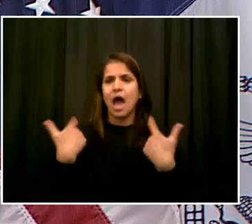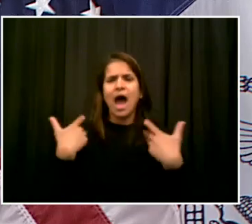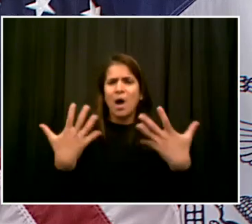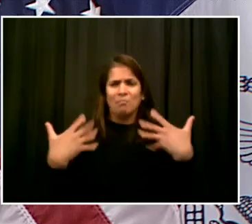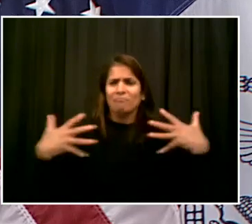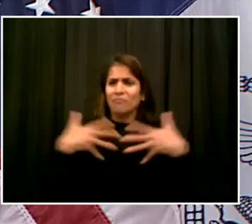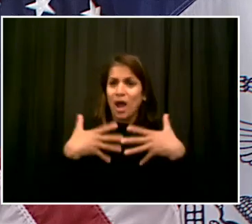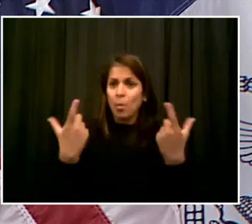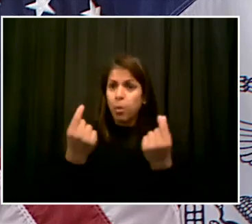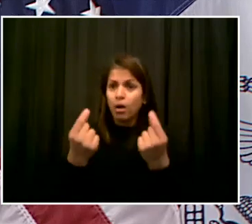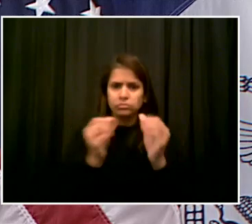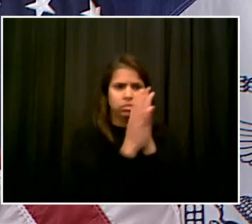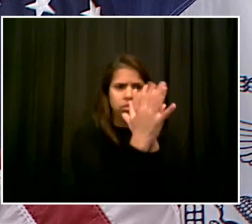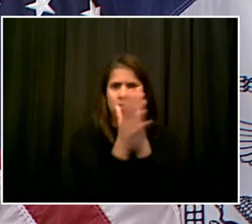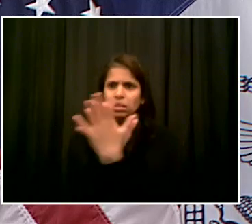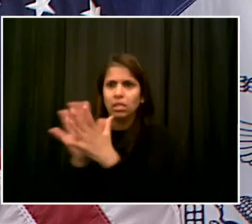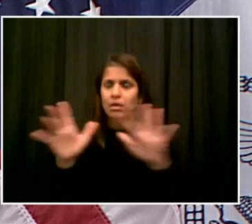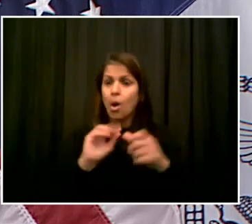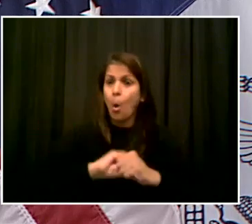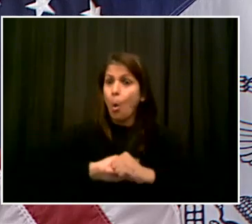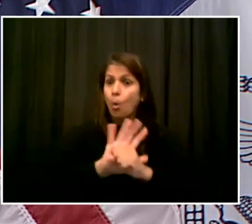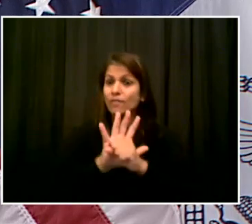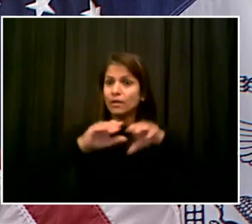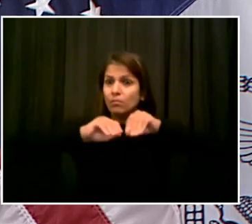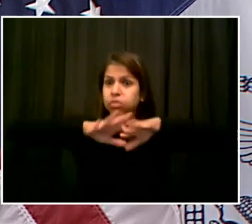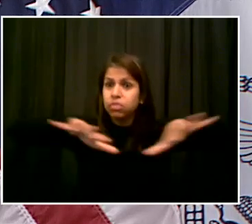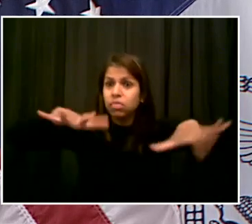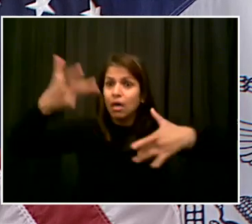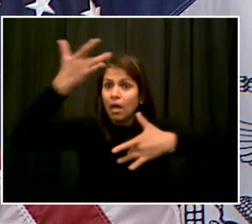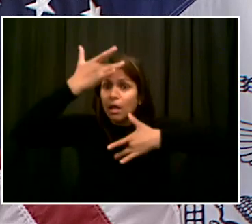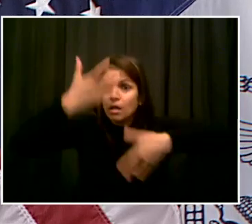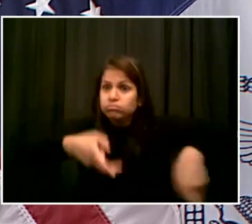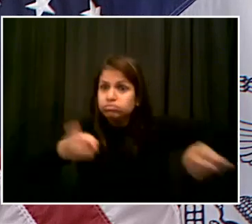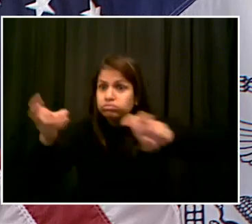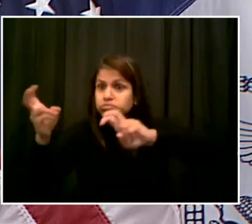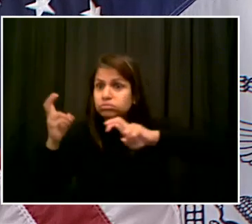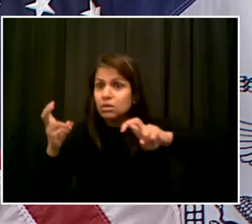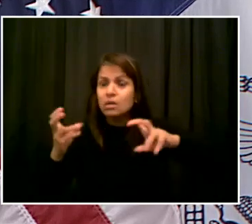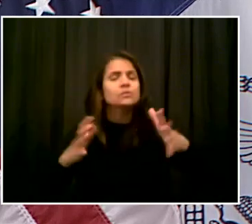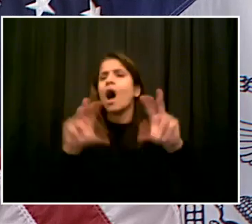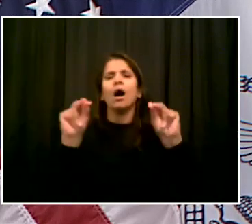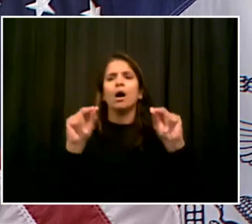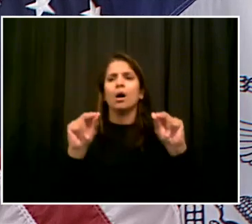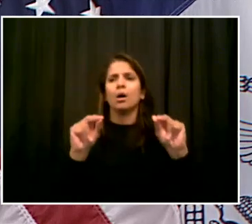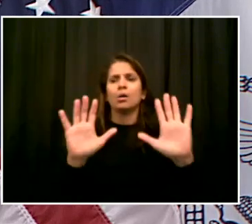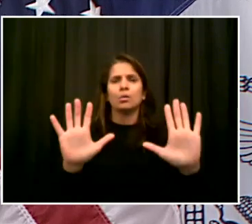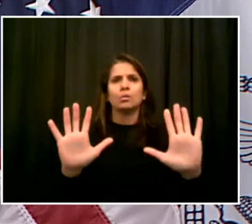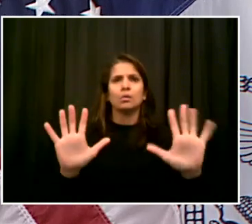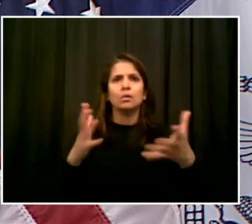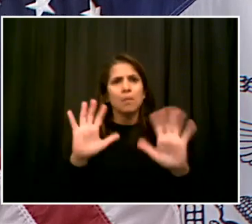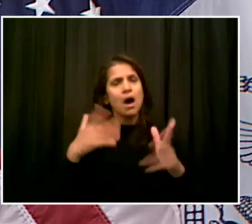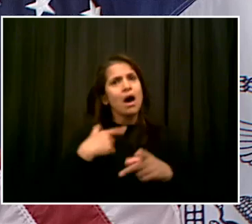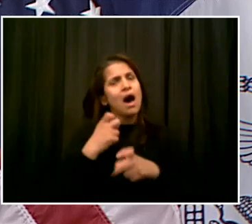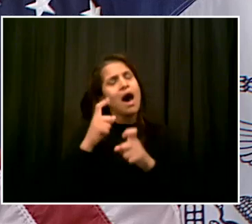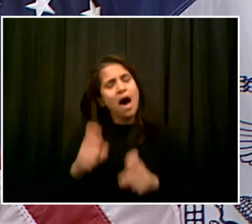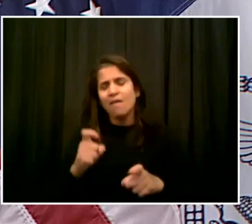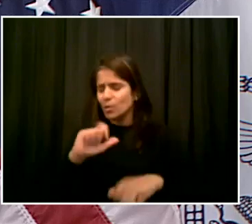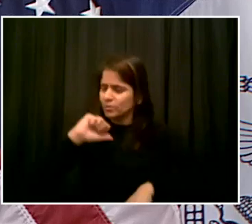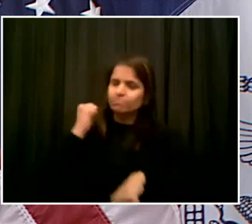TO THE CURFEW AND I THINK WE WERE IN THE RIGHT PLACE FROM